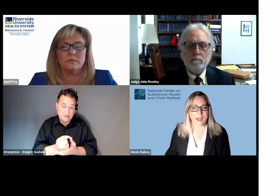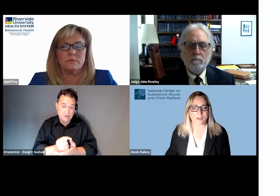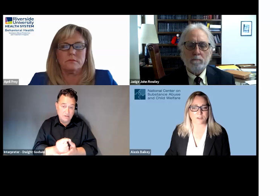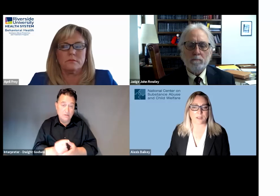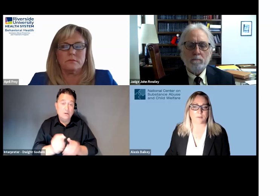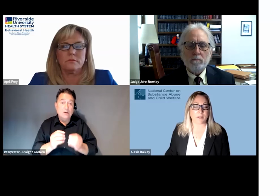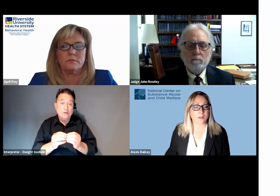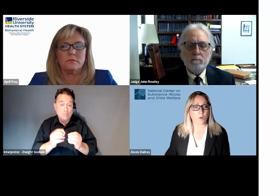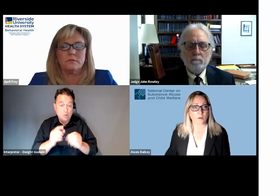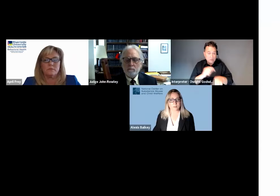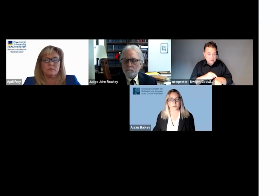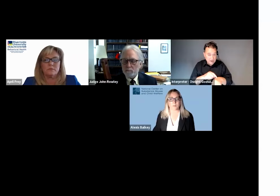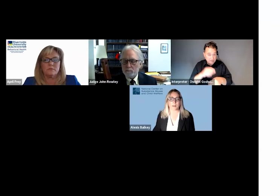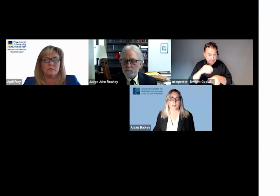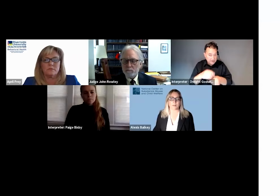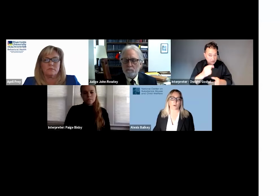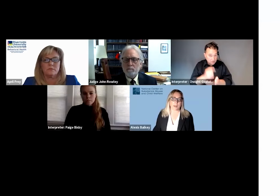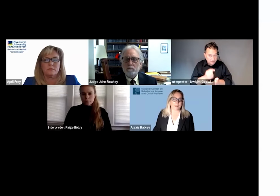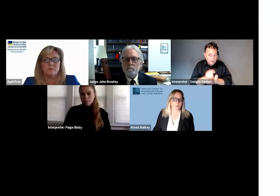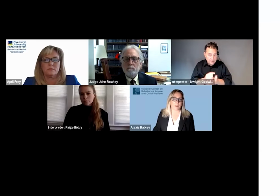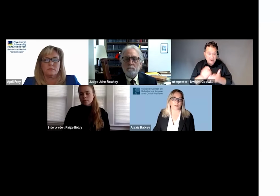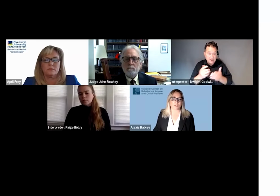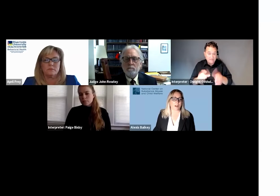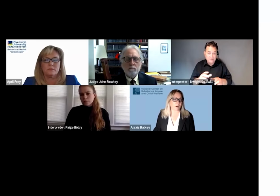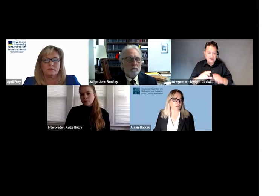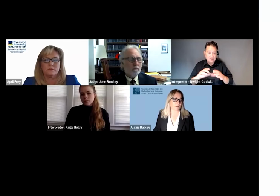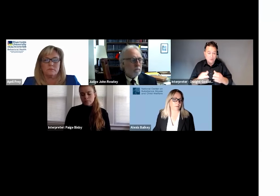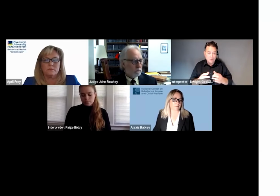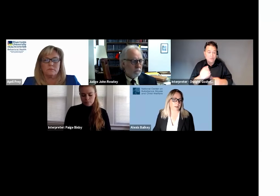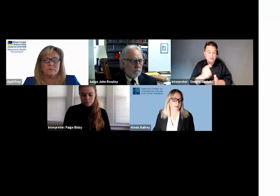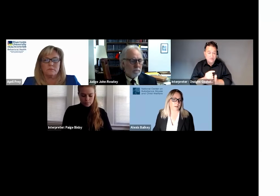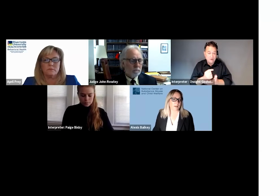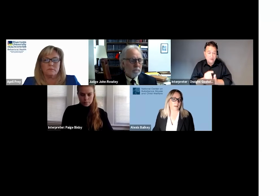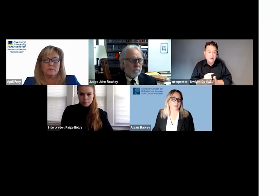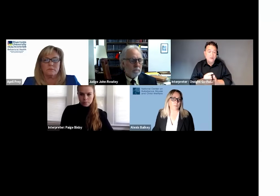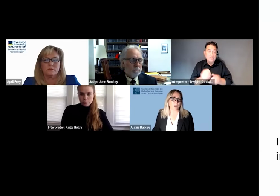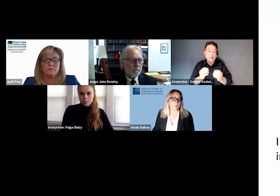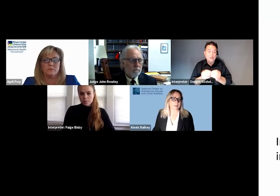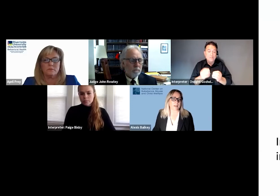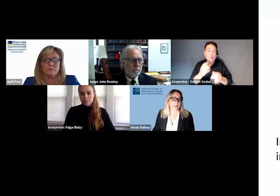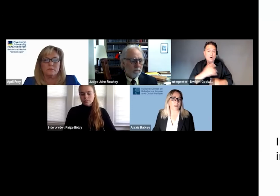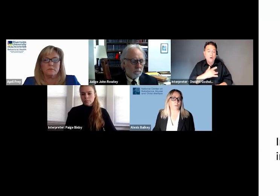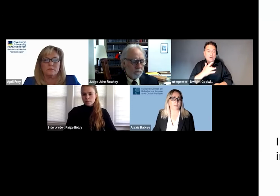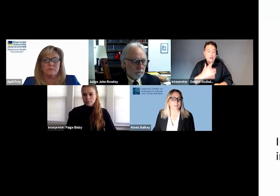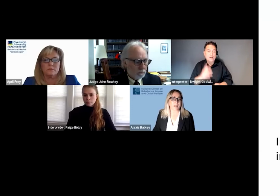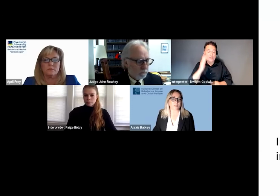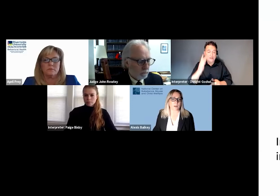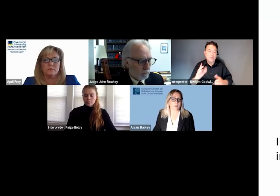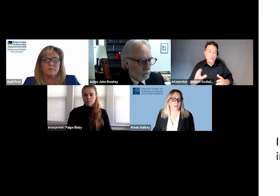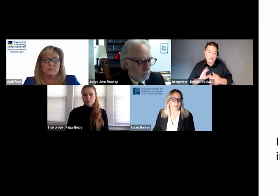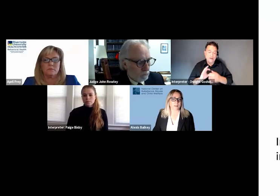and actually complete a course of treatment, the more likely the parent and child are to be reunified. That's a pretty big study, along with this next one.